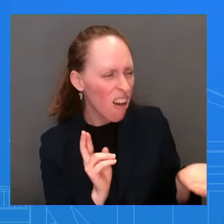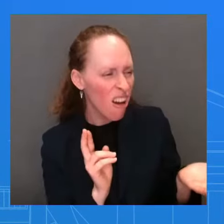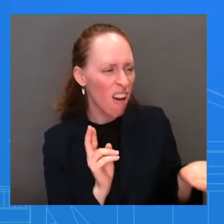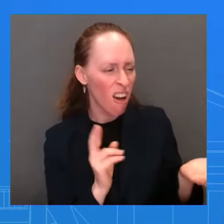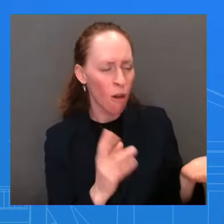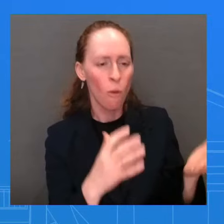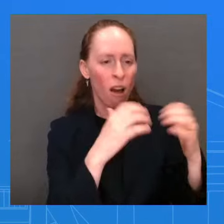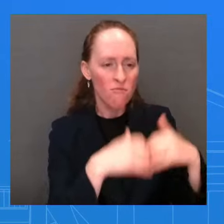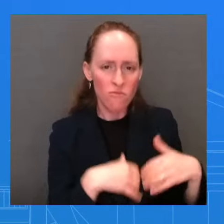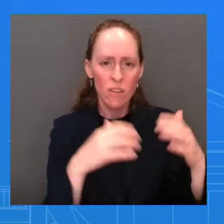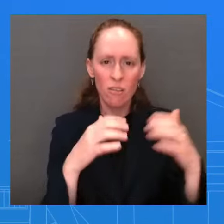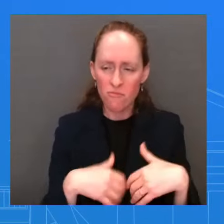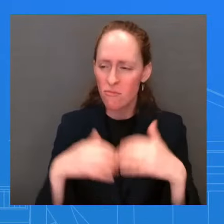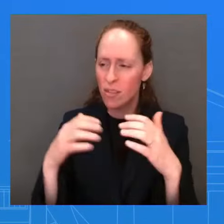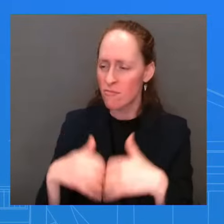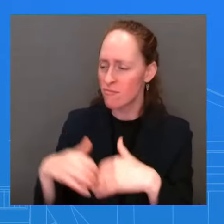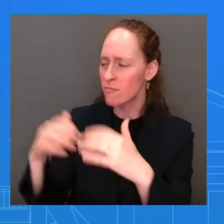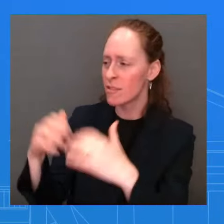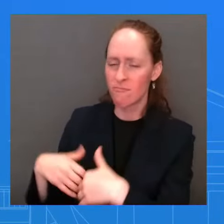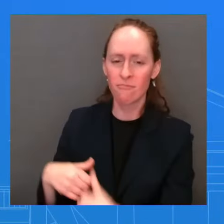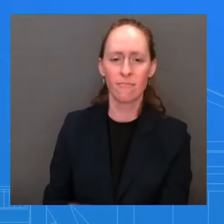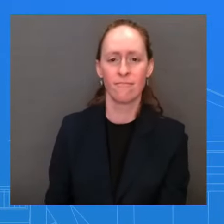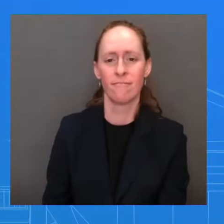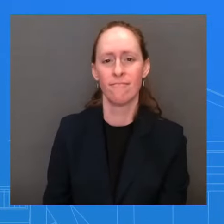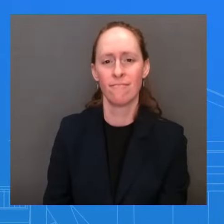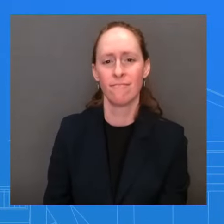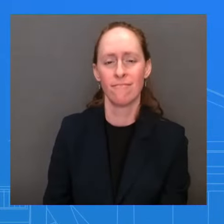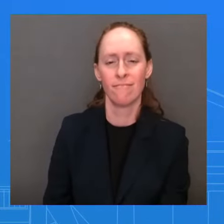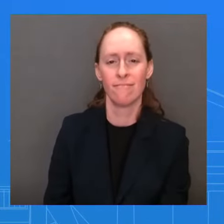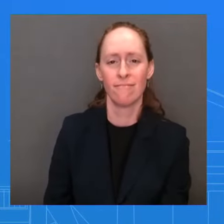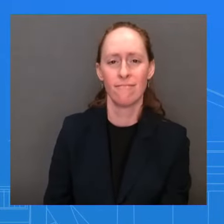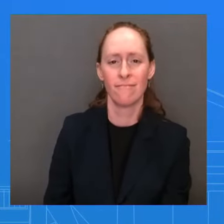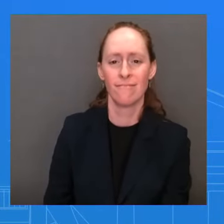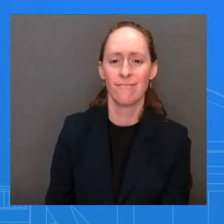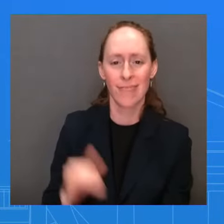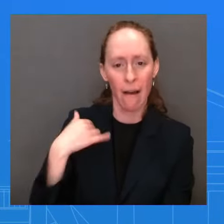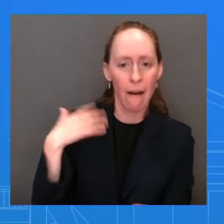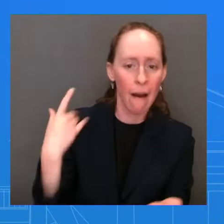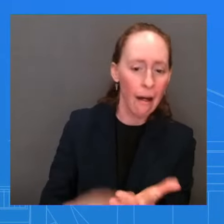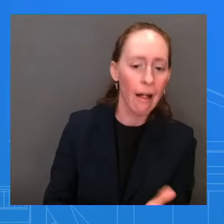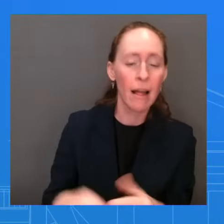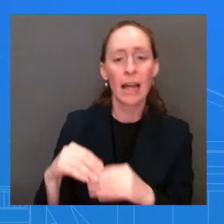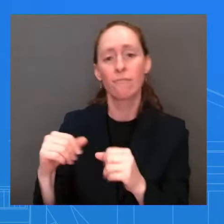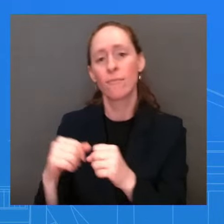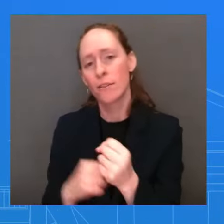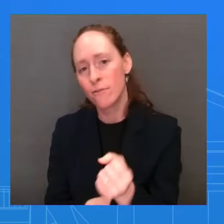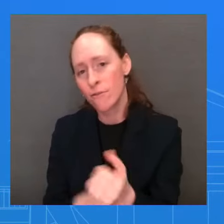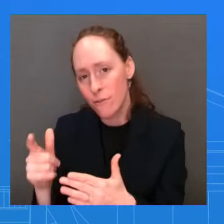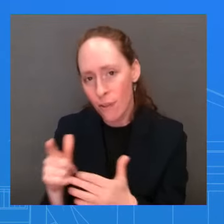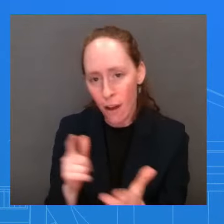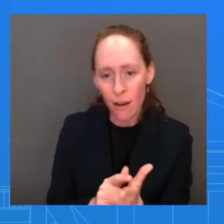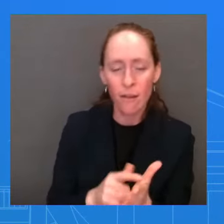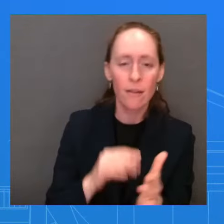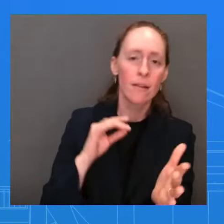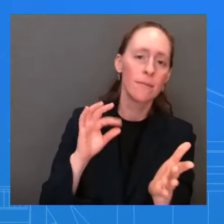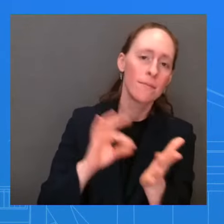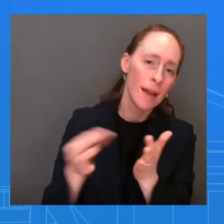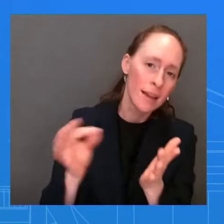Medicare being able to negotiate. I talked about the infrastructure legislation. I -- you know, the CHIPS and Science Act, making sure that we're competitive against China